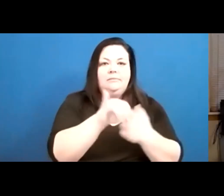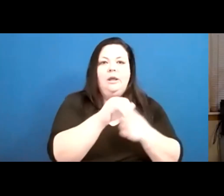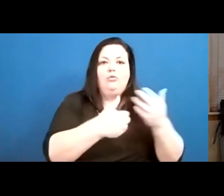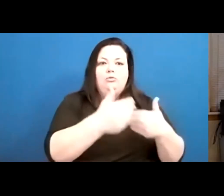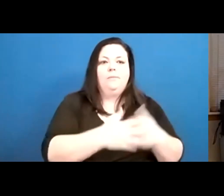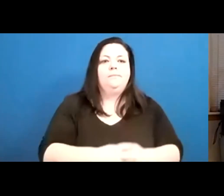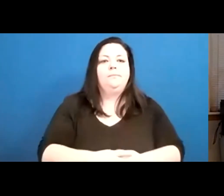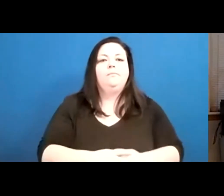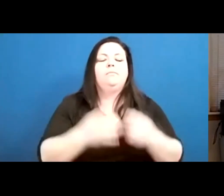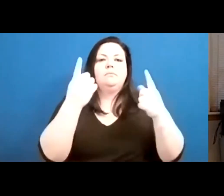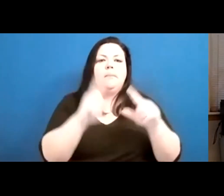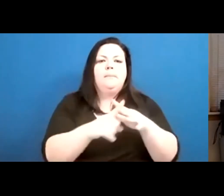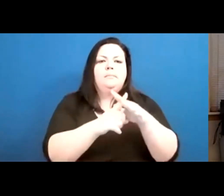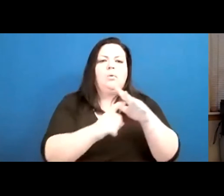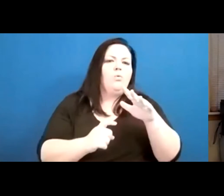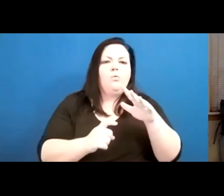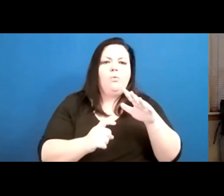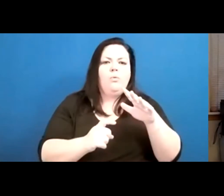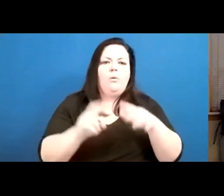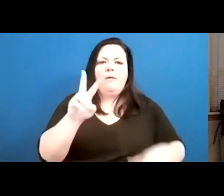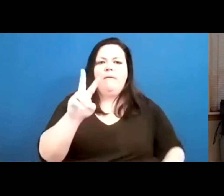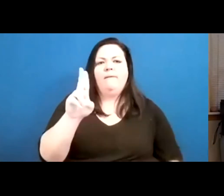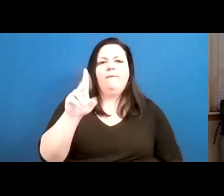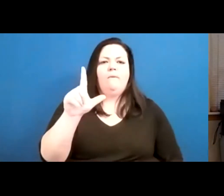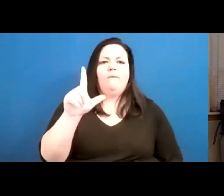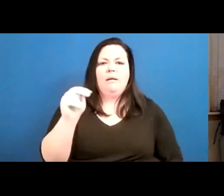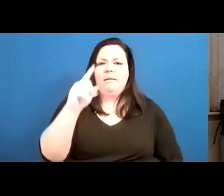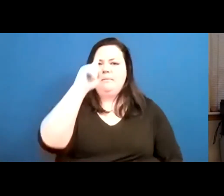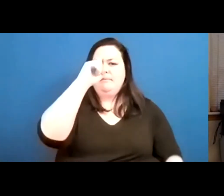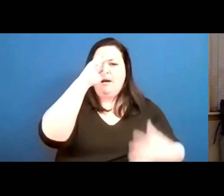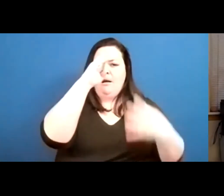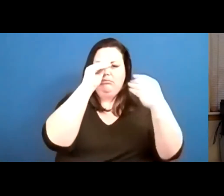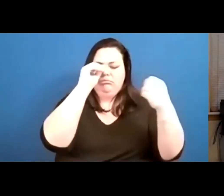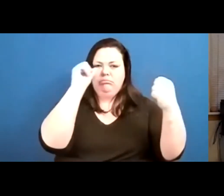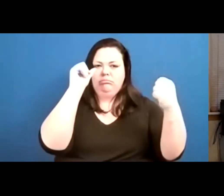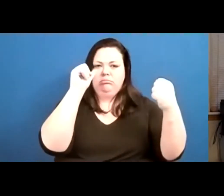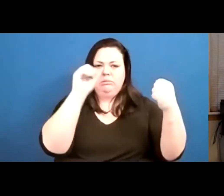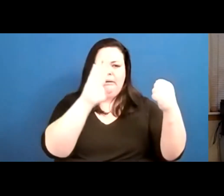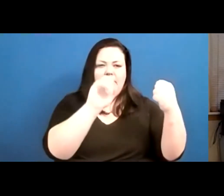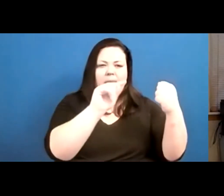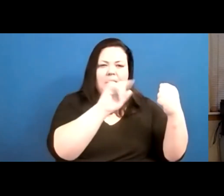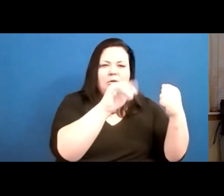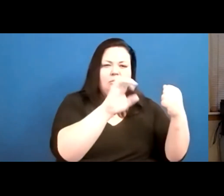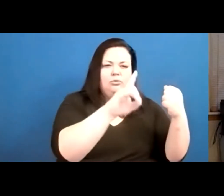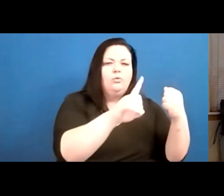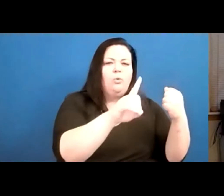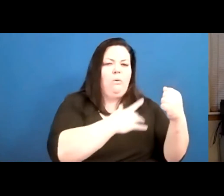In the absence of Vulcan mind melds/ and Betazoid empathic powers,/